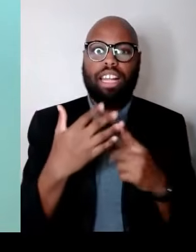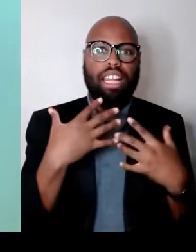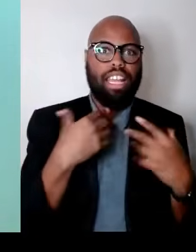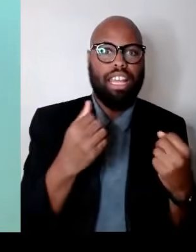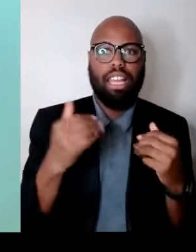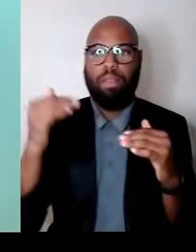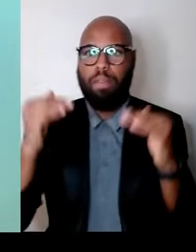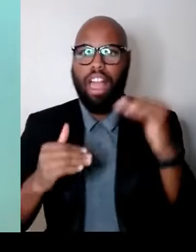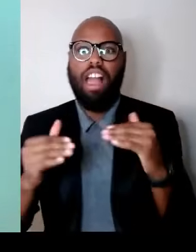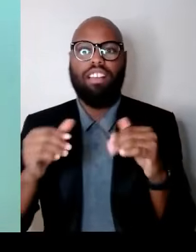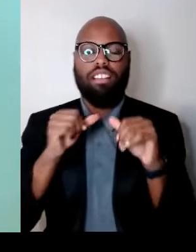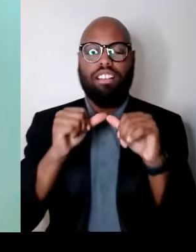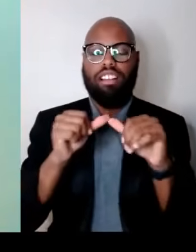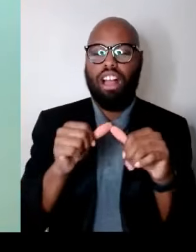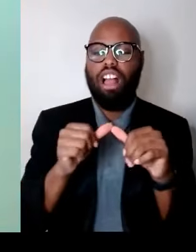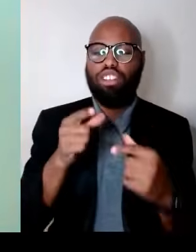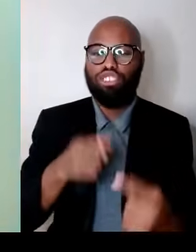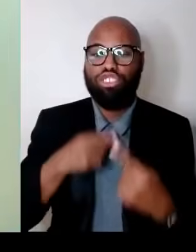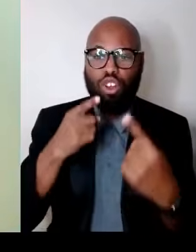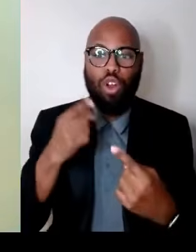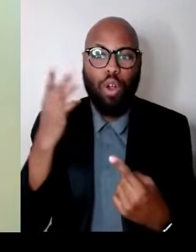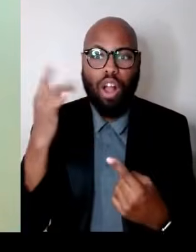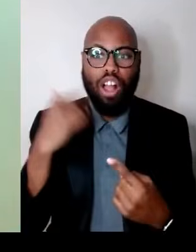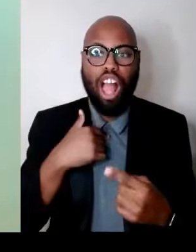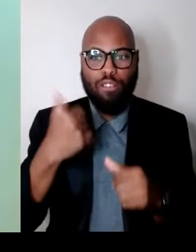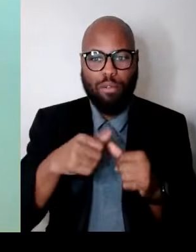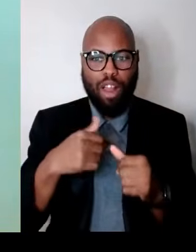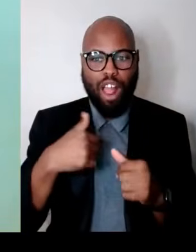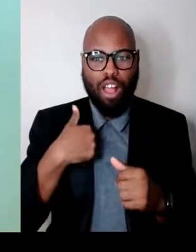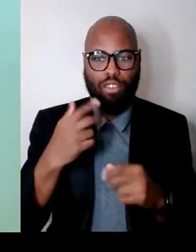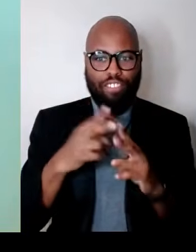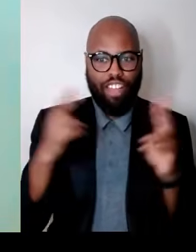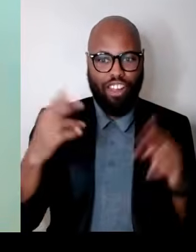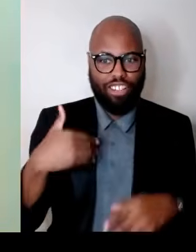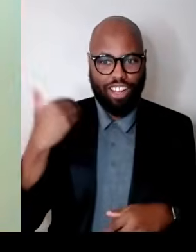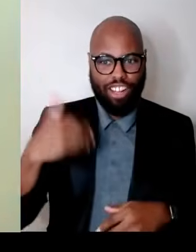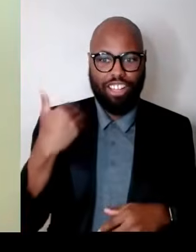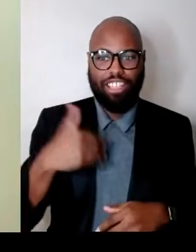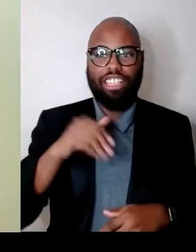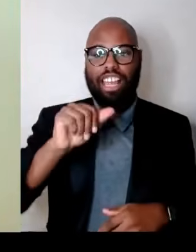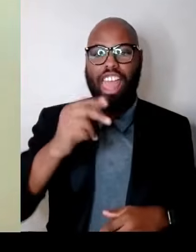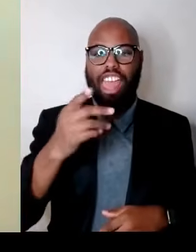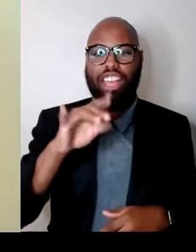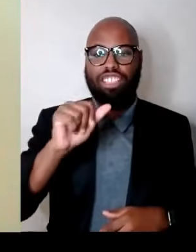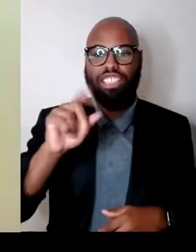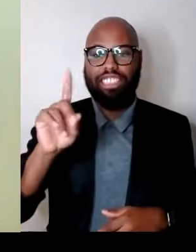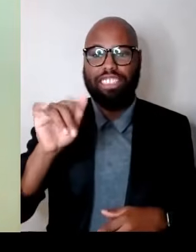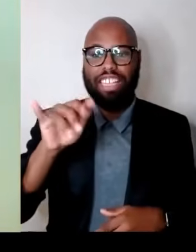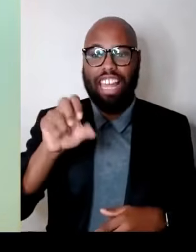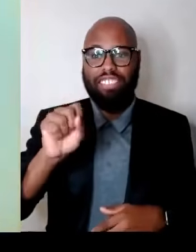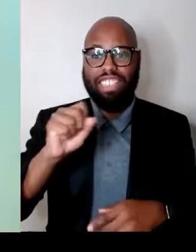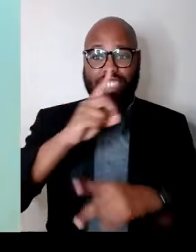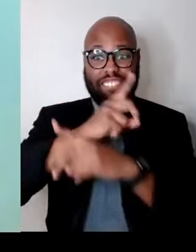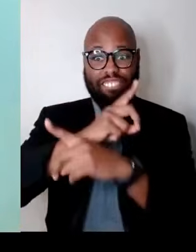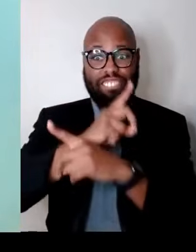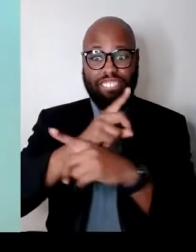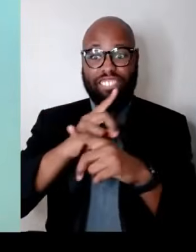I remember when I was very young, the Angela Davis defense committee kind